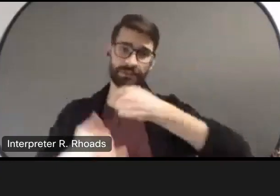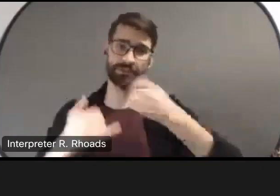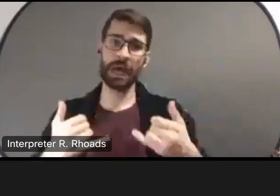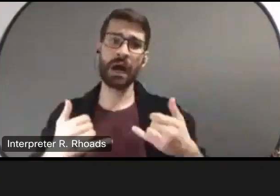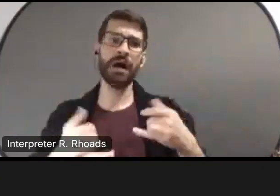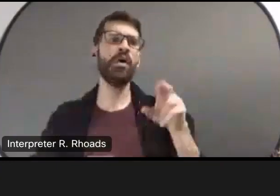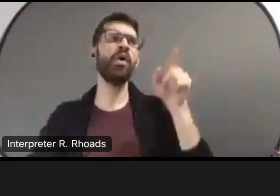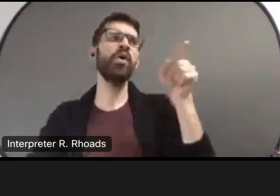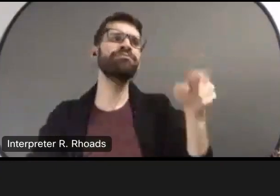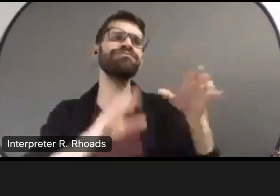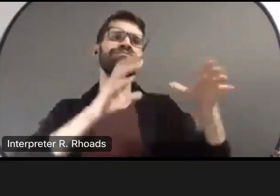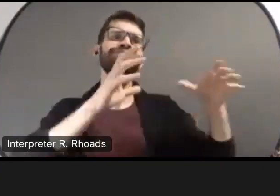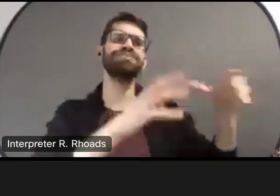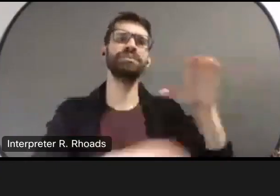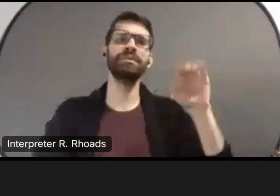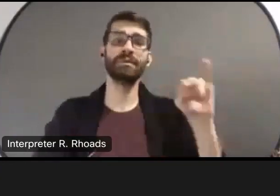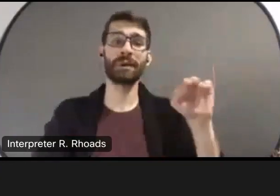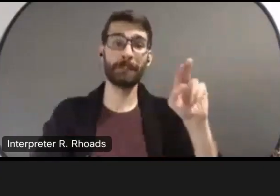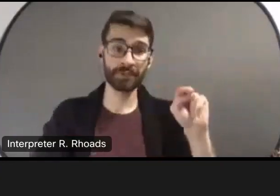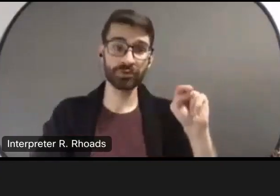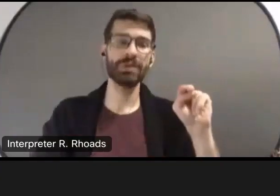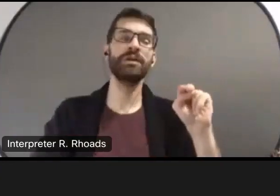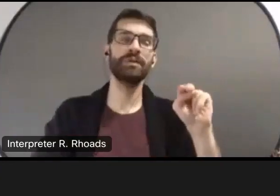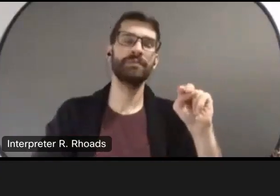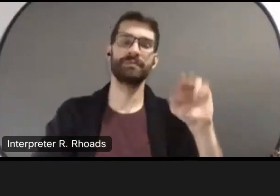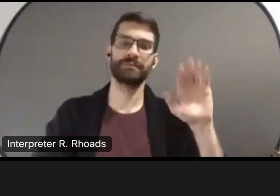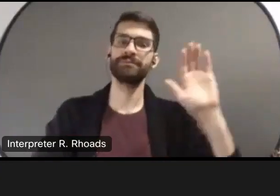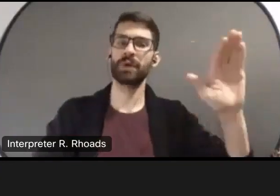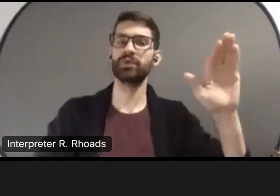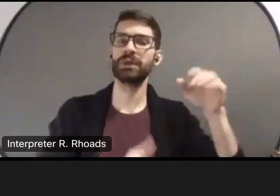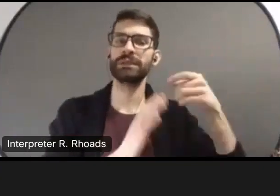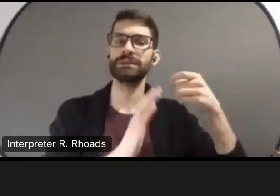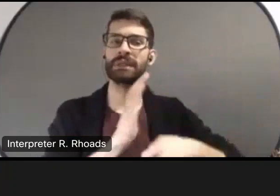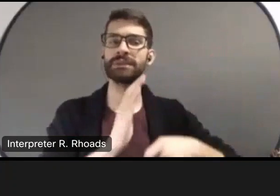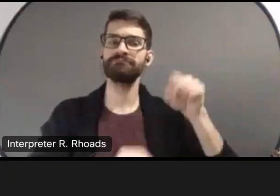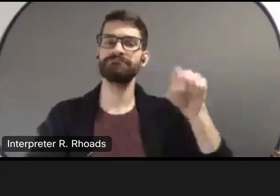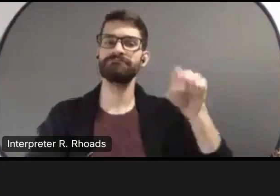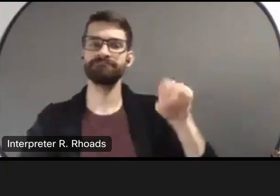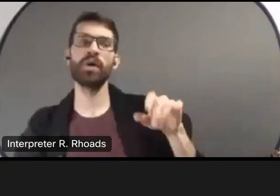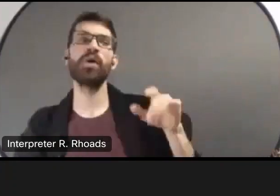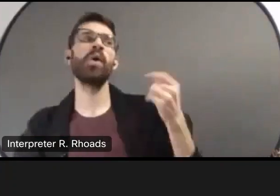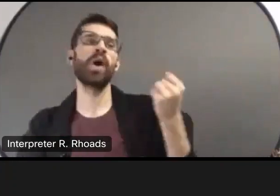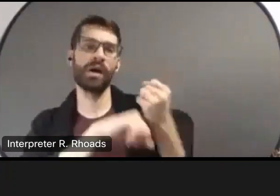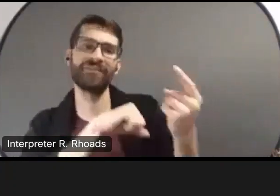a Commission level expense. It's once a year in January. (Pinkney) Okay, okay.